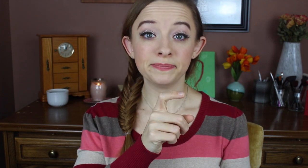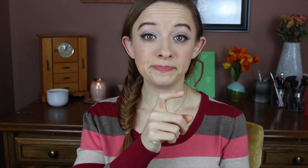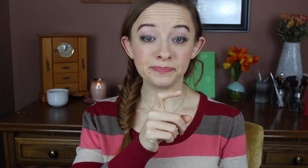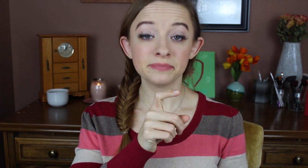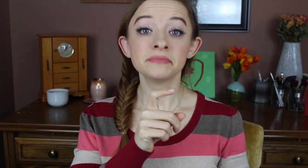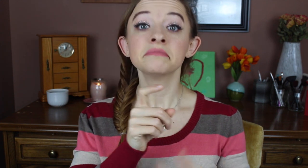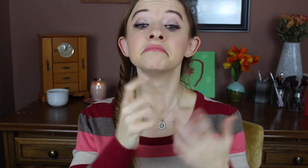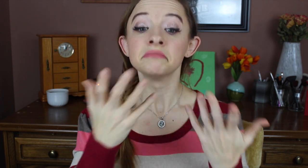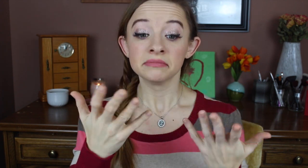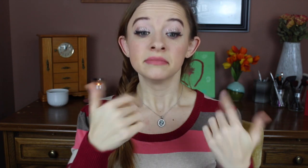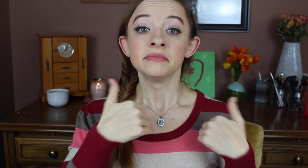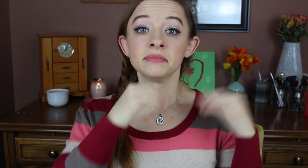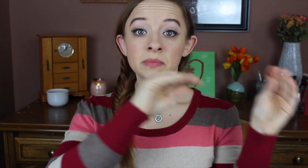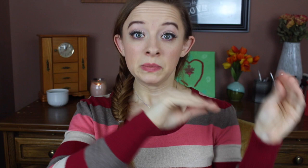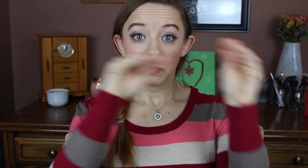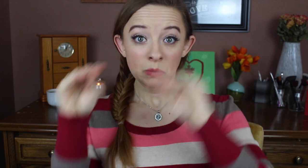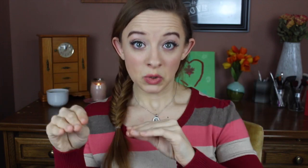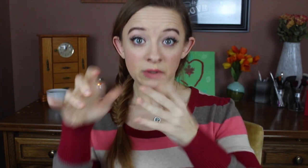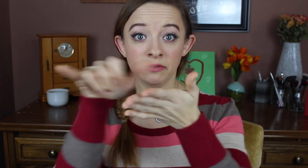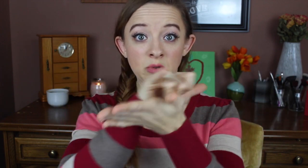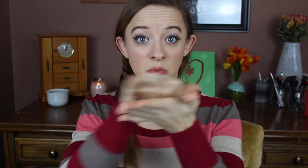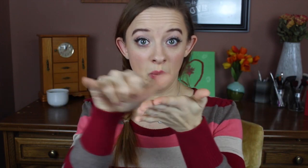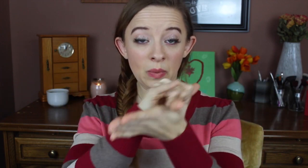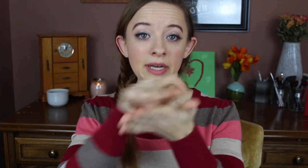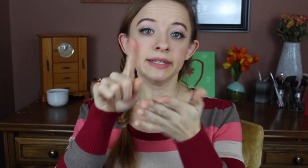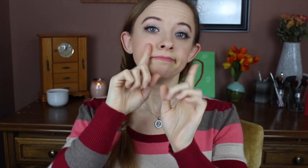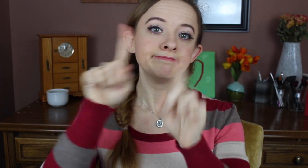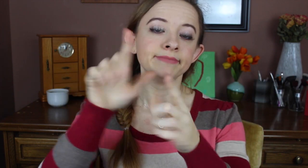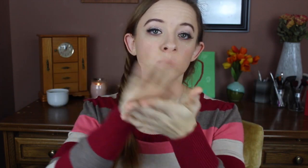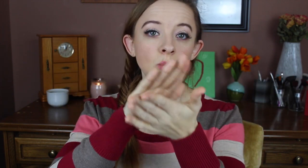So I moved here to New York,